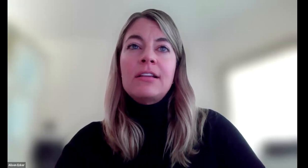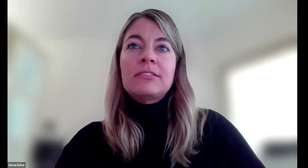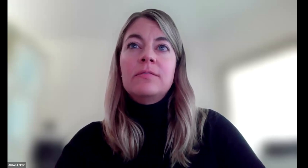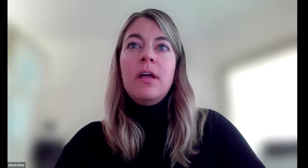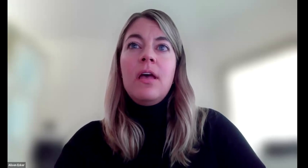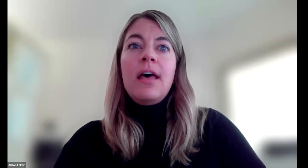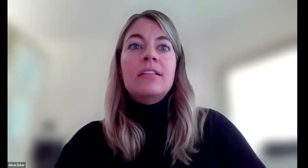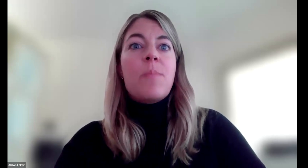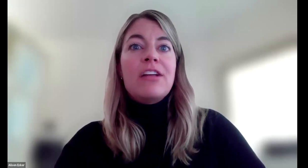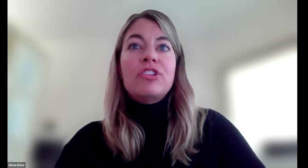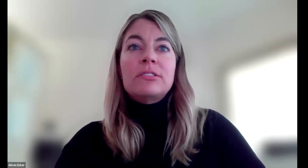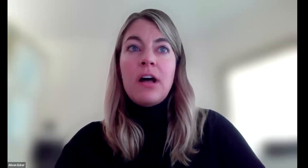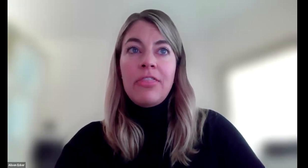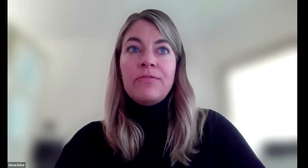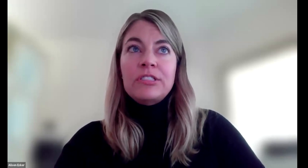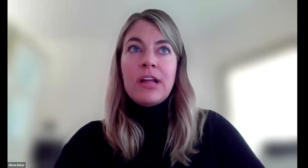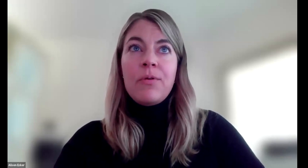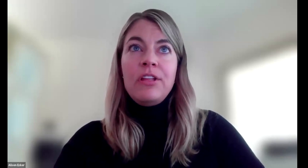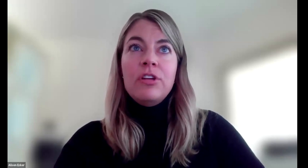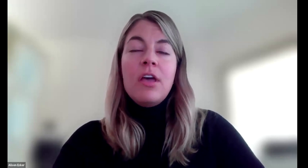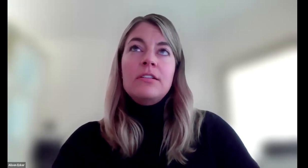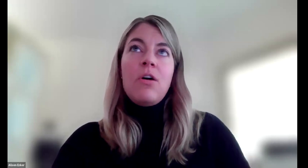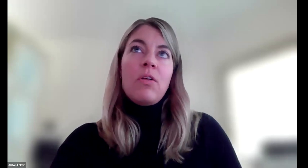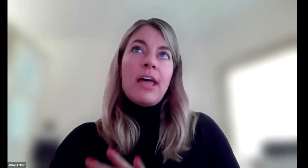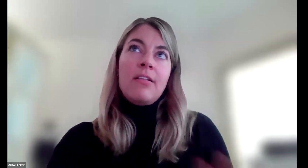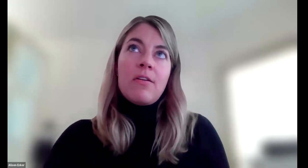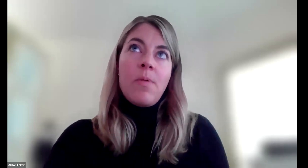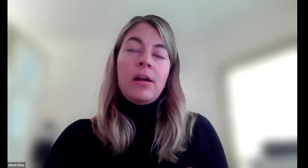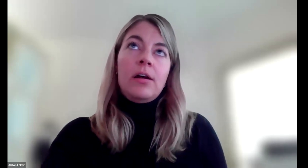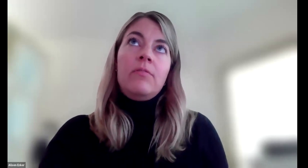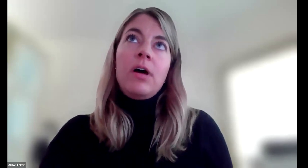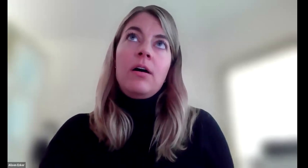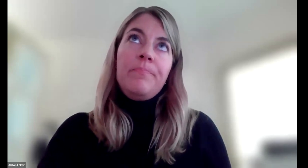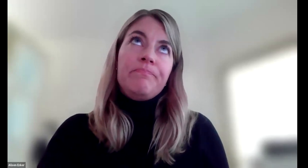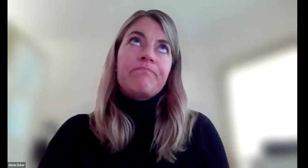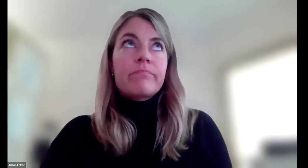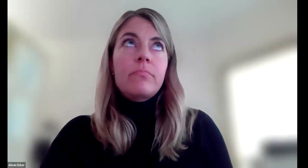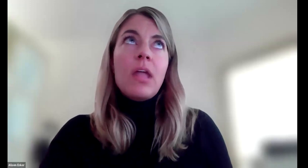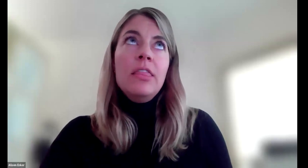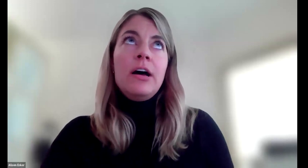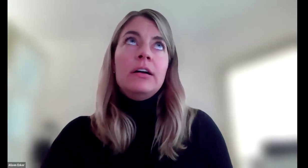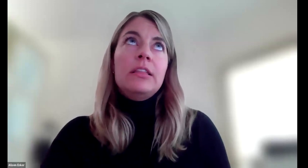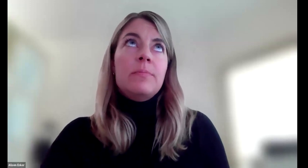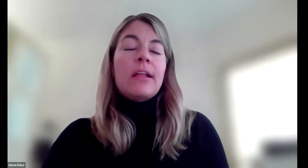is not their first language. So that's a little bit of the main clients that I work with.